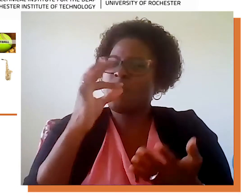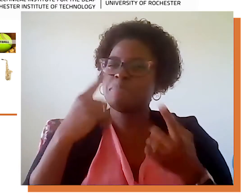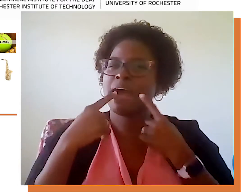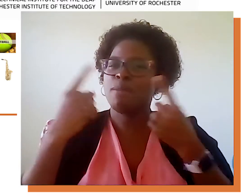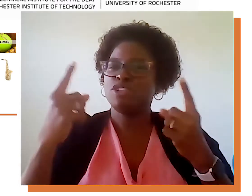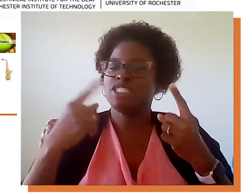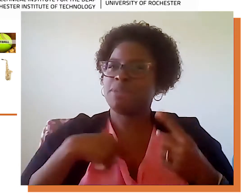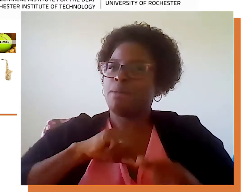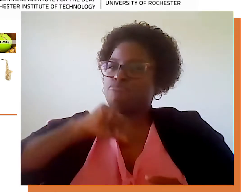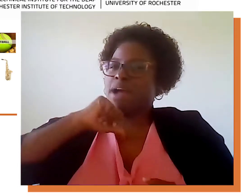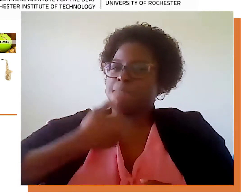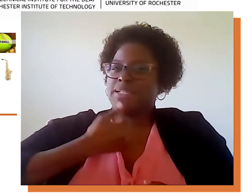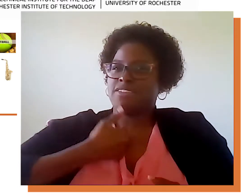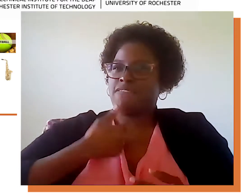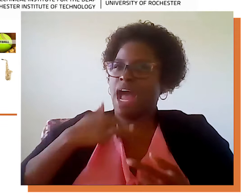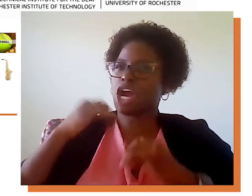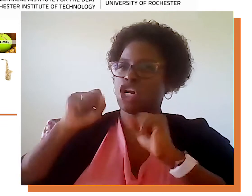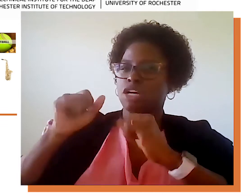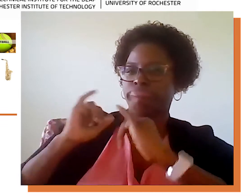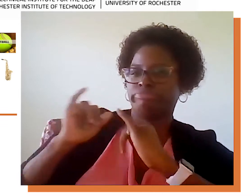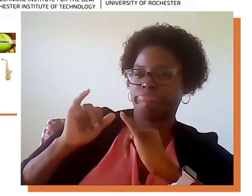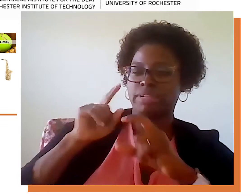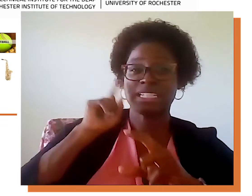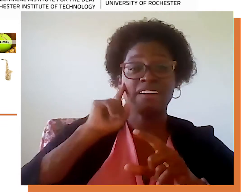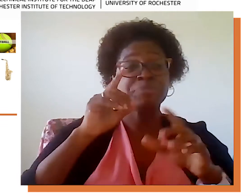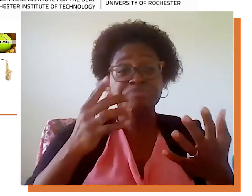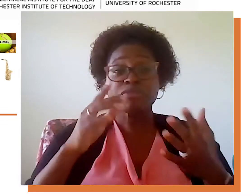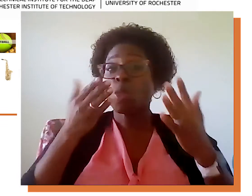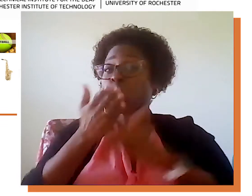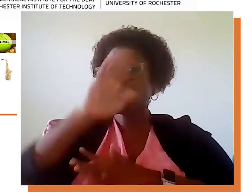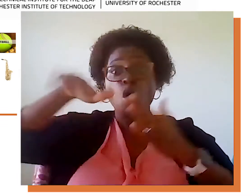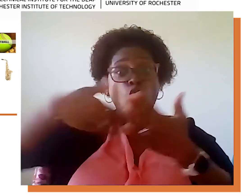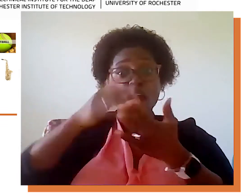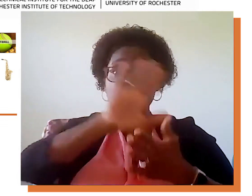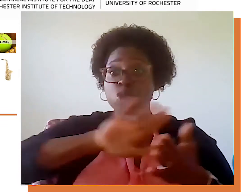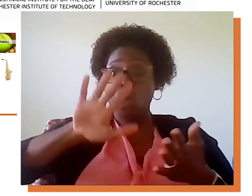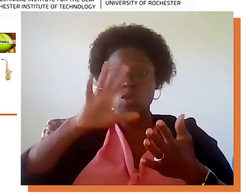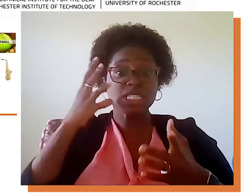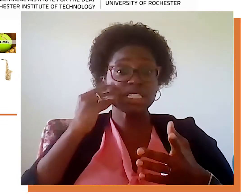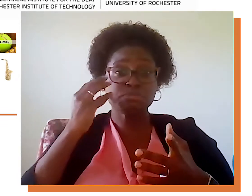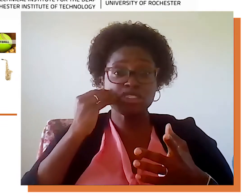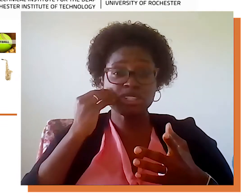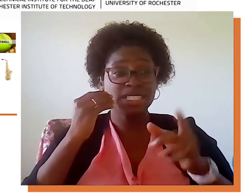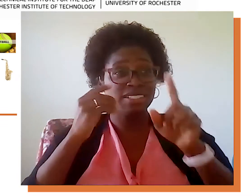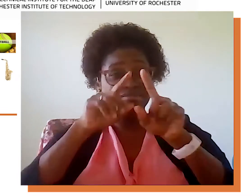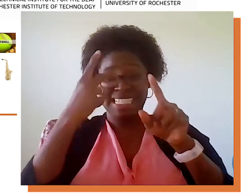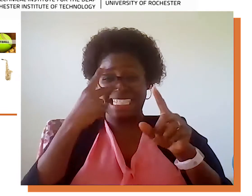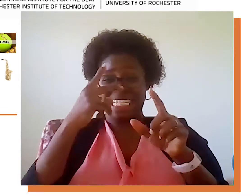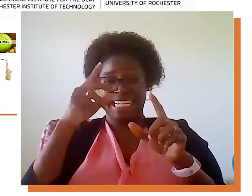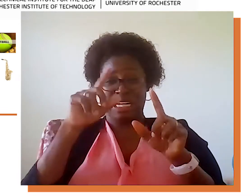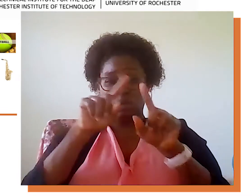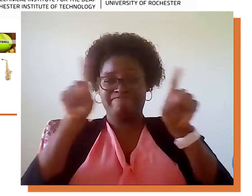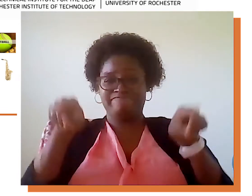And so it's one of my accomplishments that I'm very proud of, that's kind of unique to me.